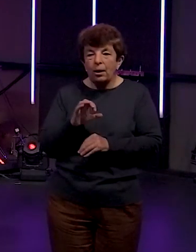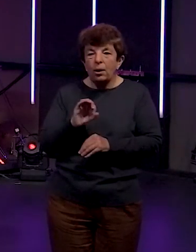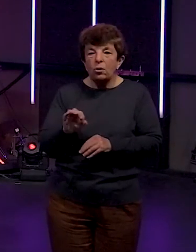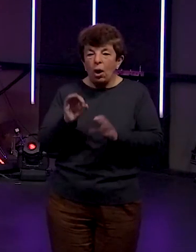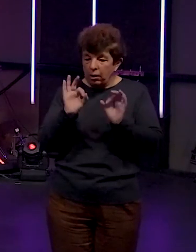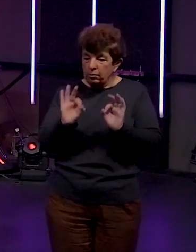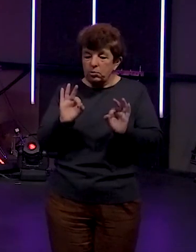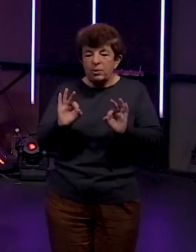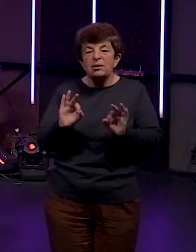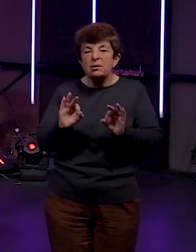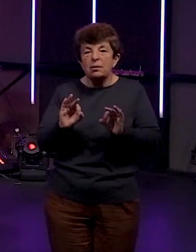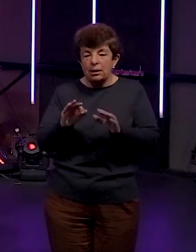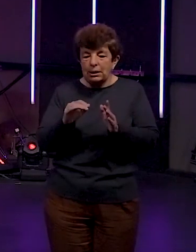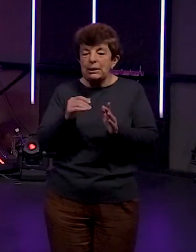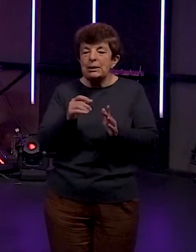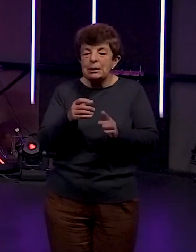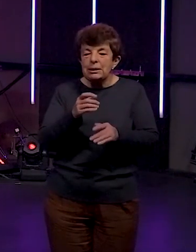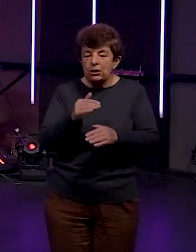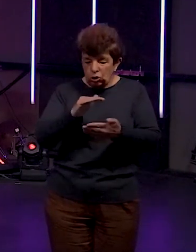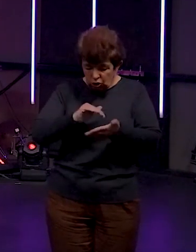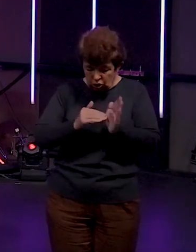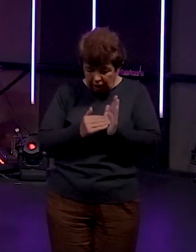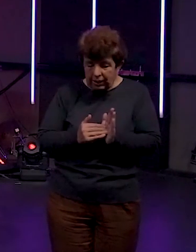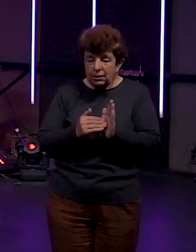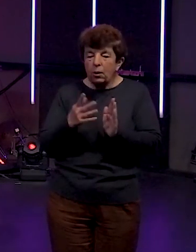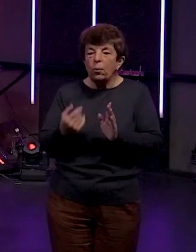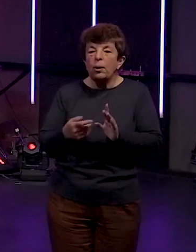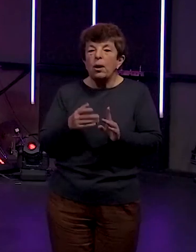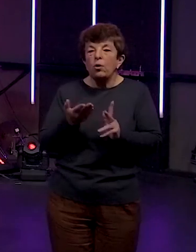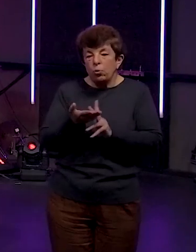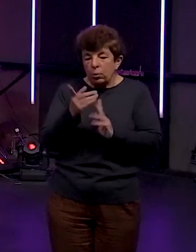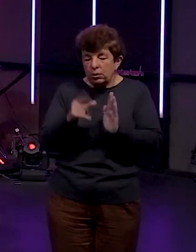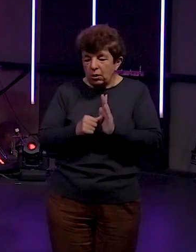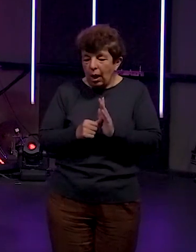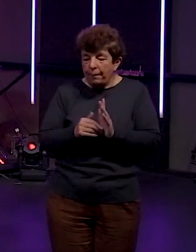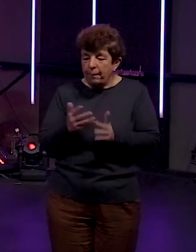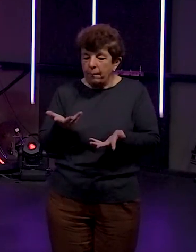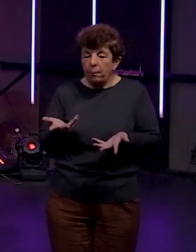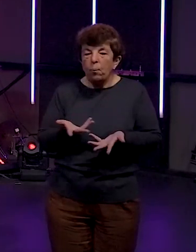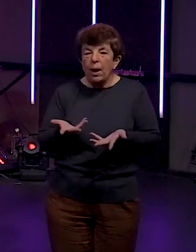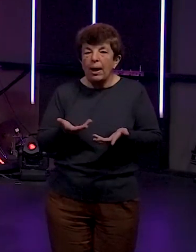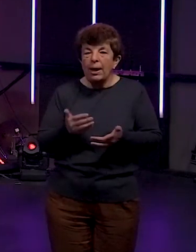seats for the dinner table. Actually this period of time where anybody could